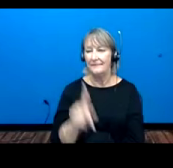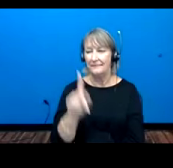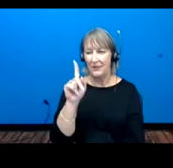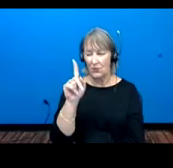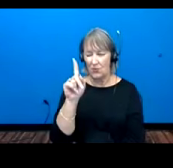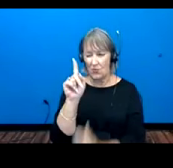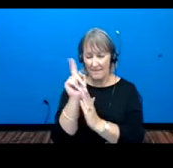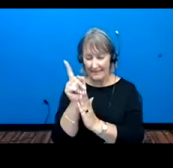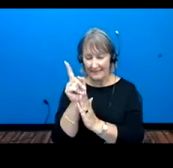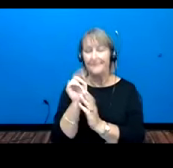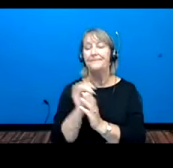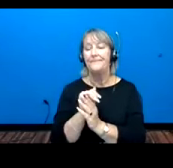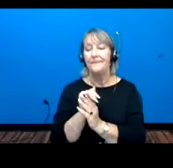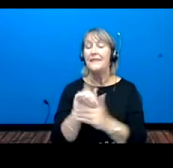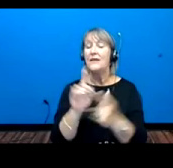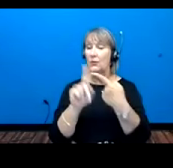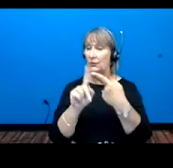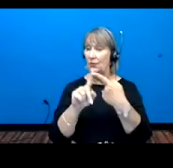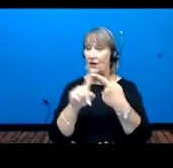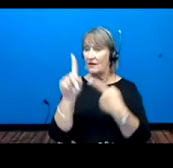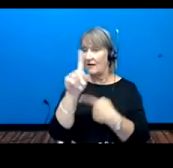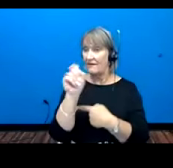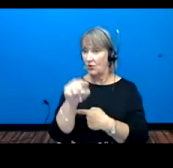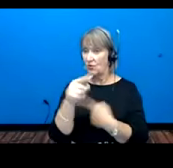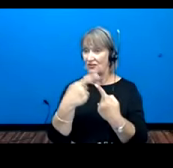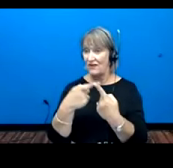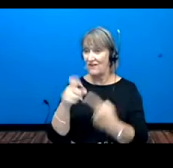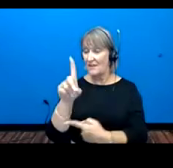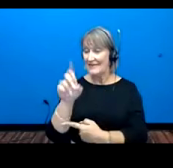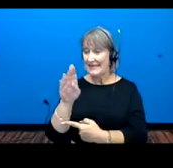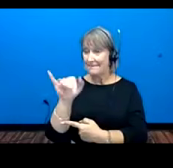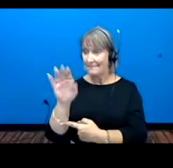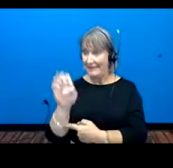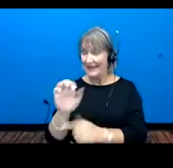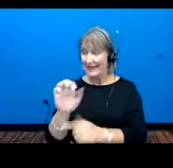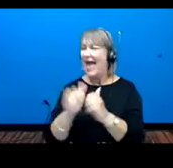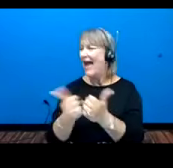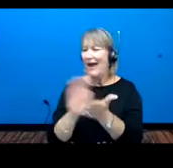So we have a question from Debbie asking, how do you become a partner?